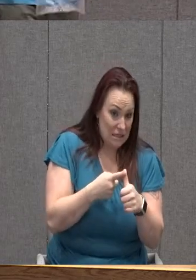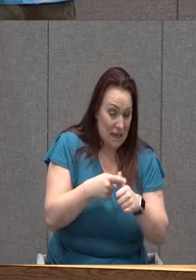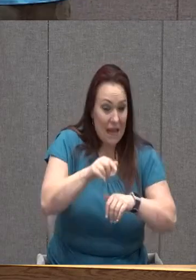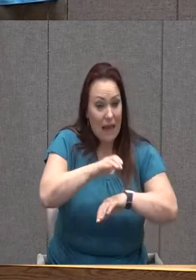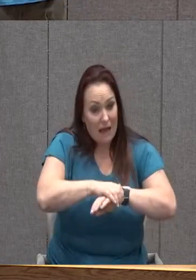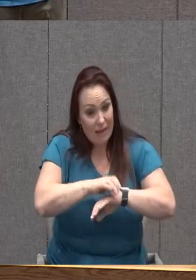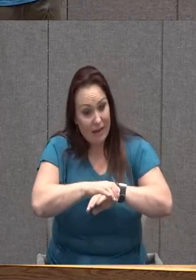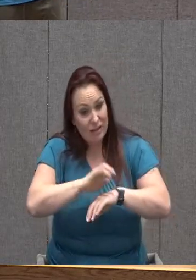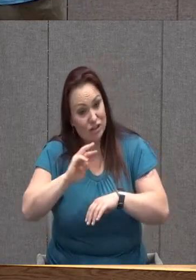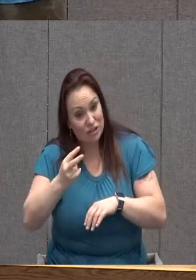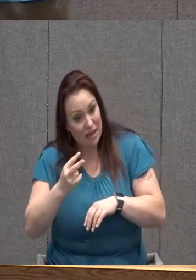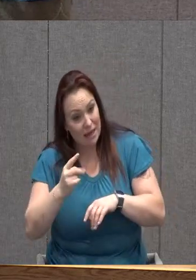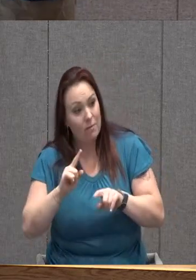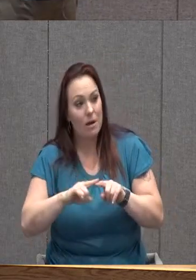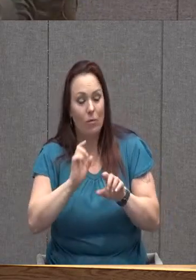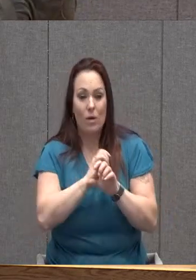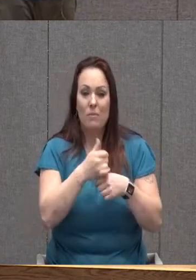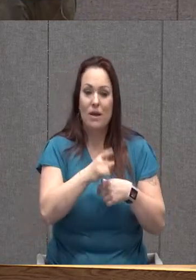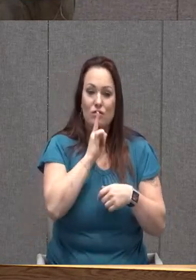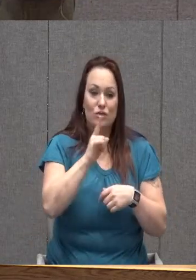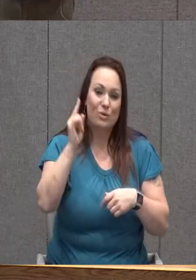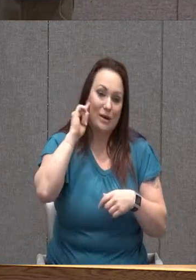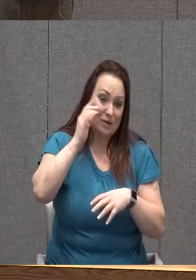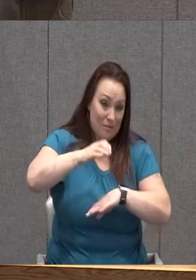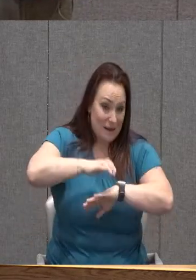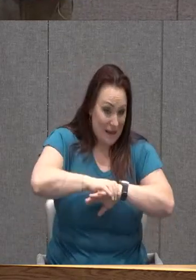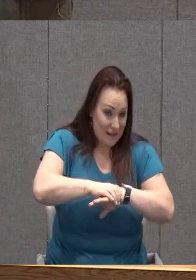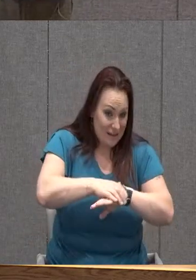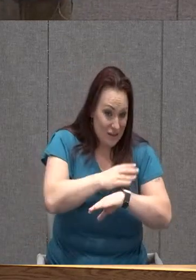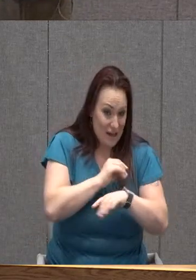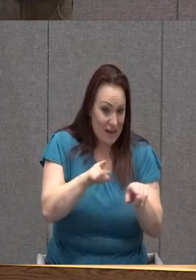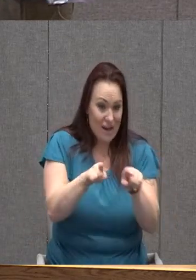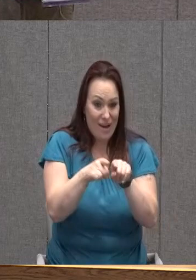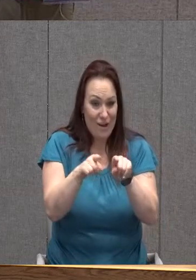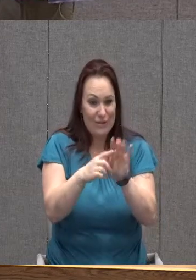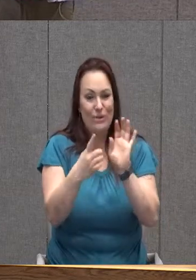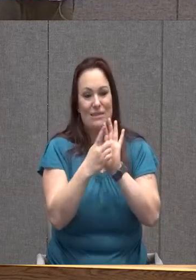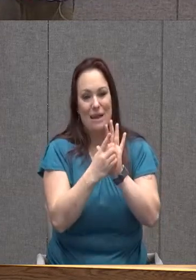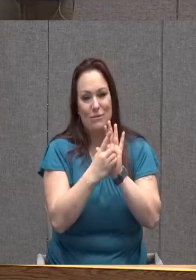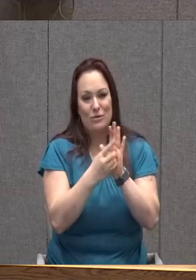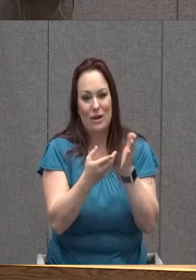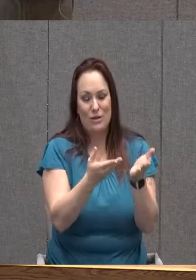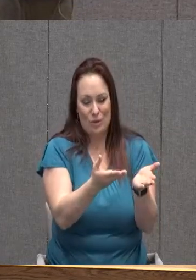but we will make sure that you also hear them in English, and we will also demonstrate with you.